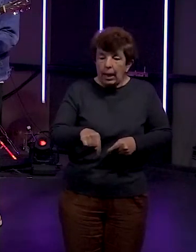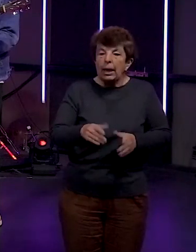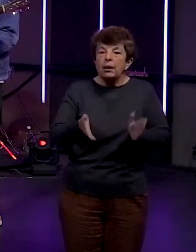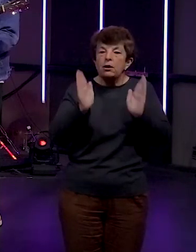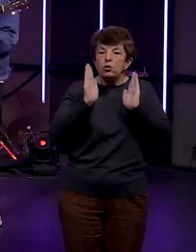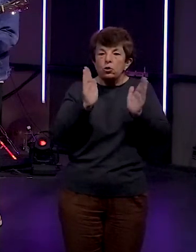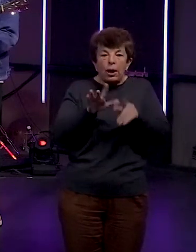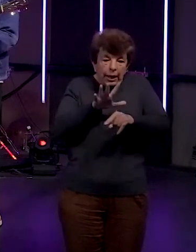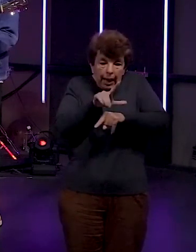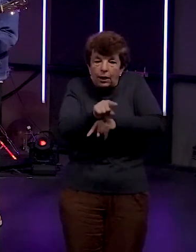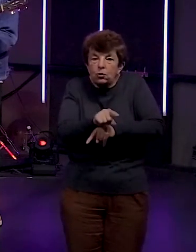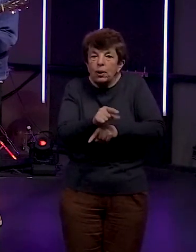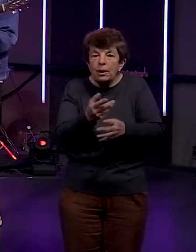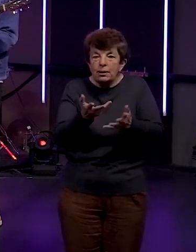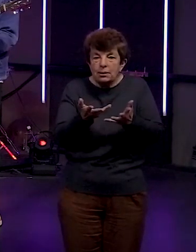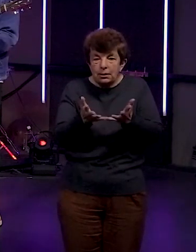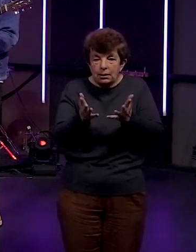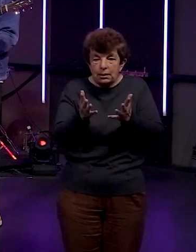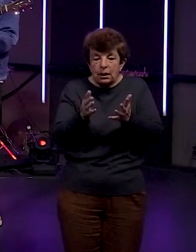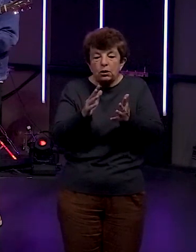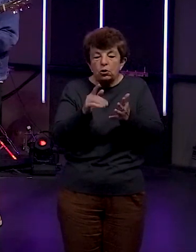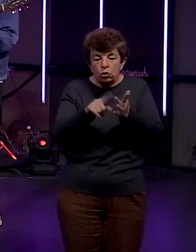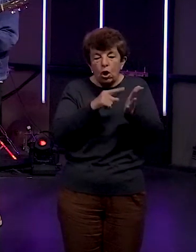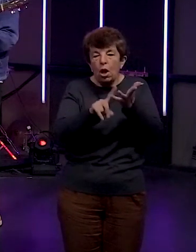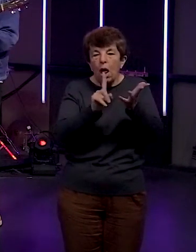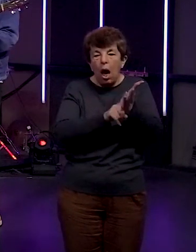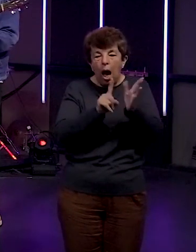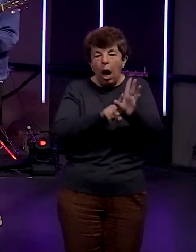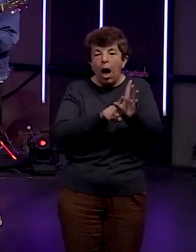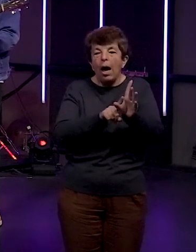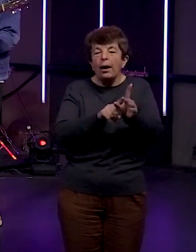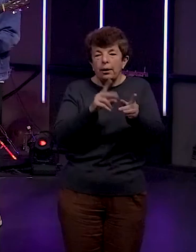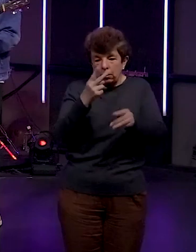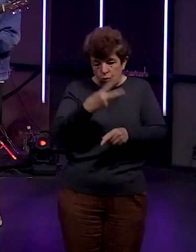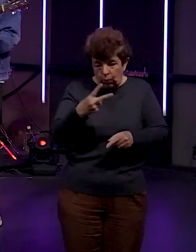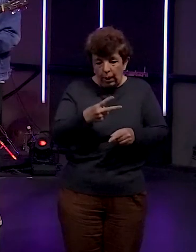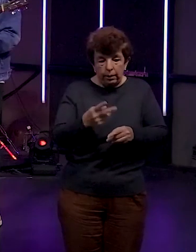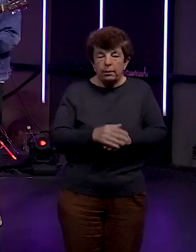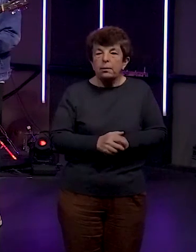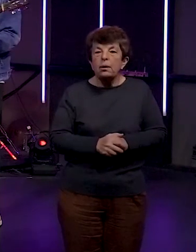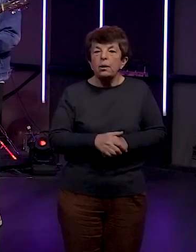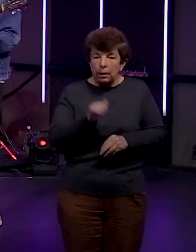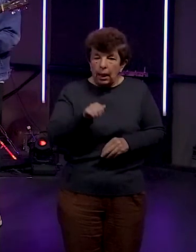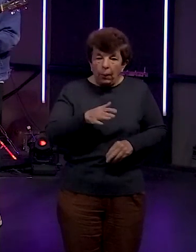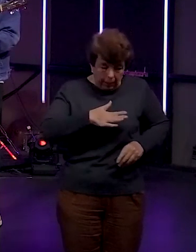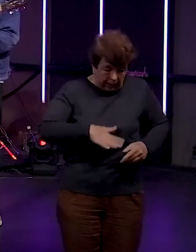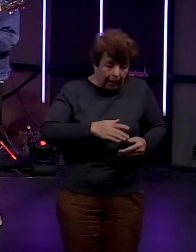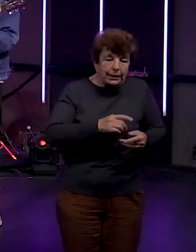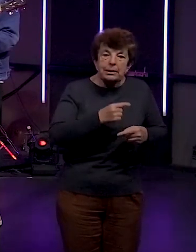next Sunday on July 12 (that's our our plan) we do need to take some details for